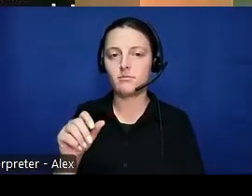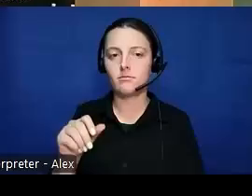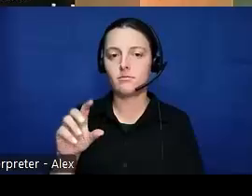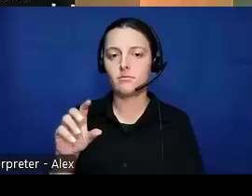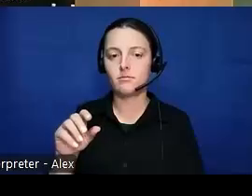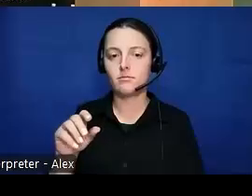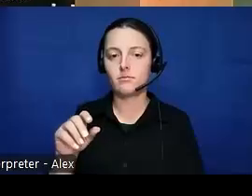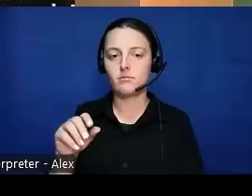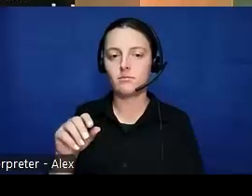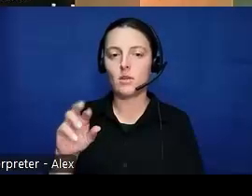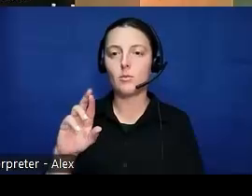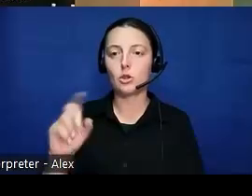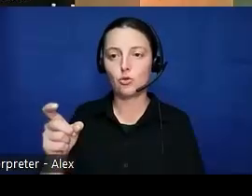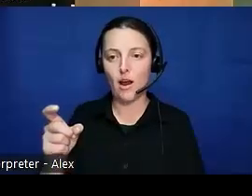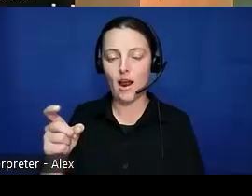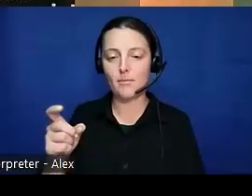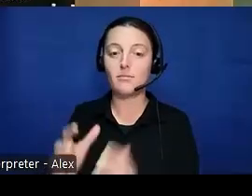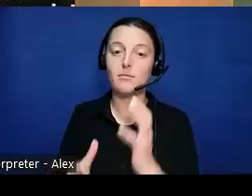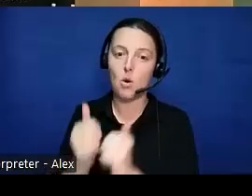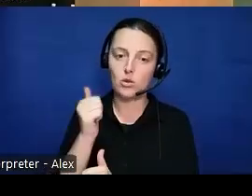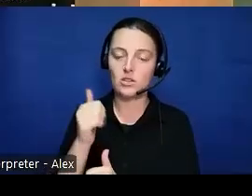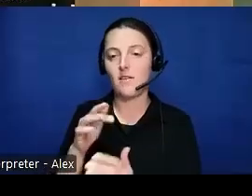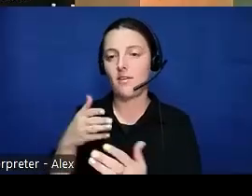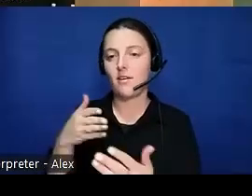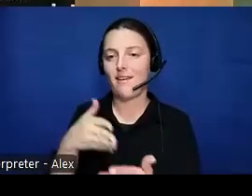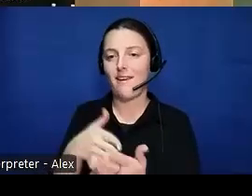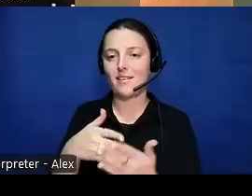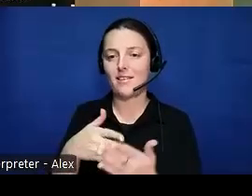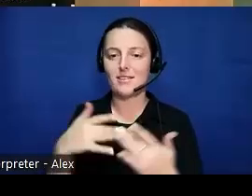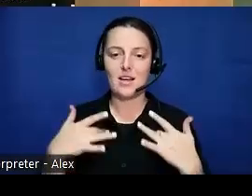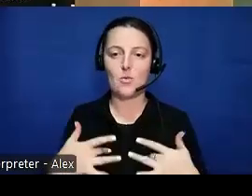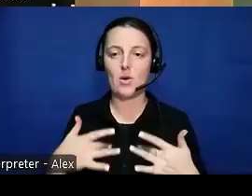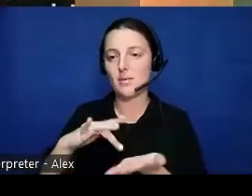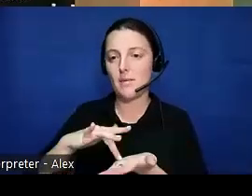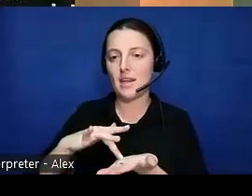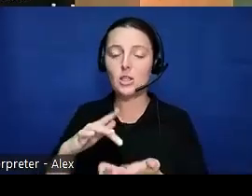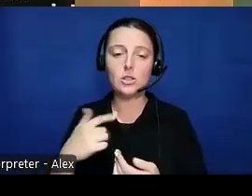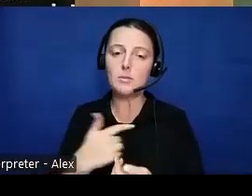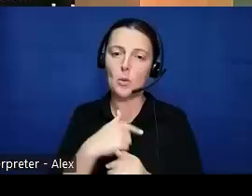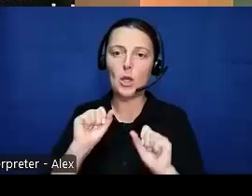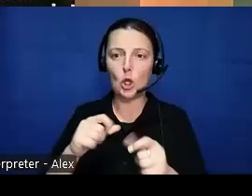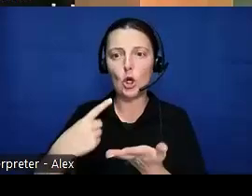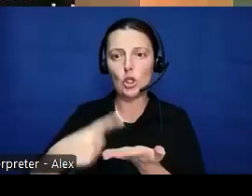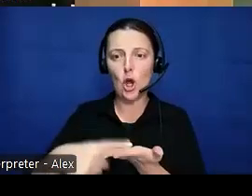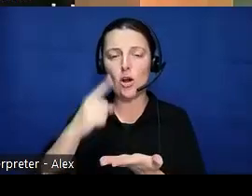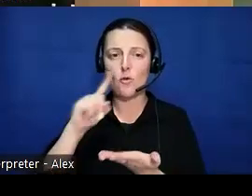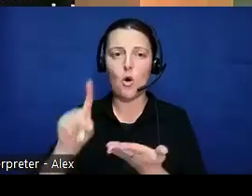um we we could probably talk all hour about what these different four quadrants mean in terms of